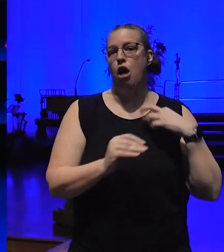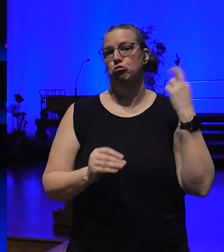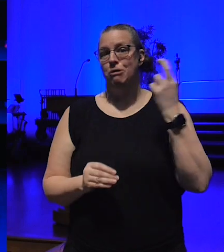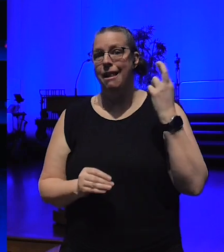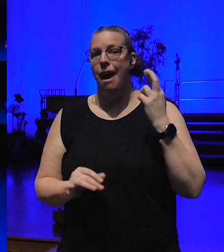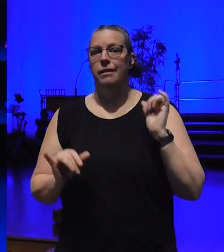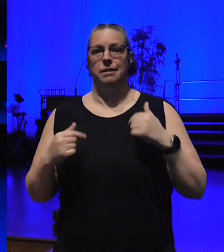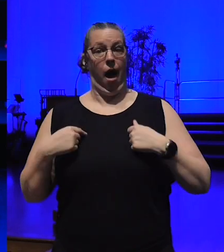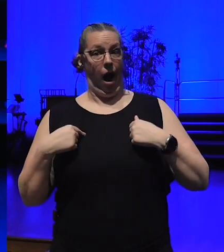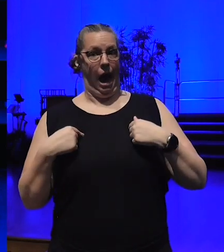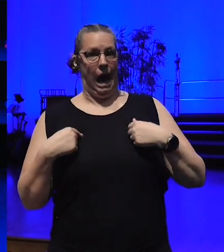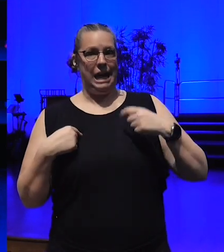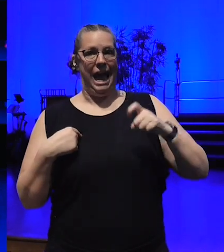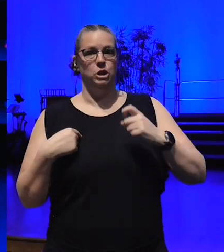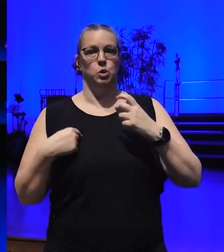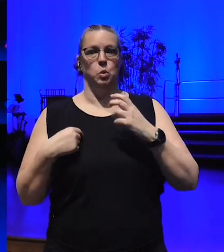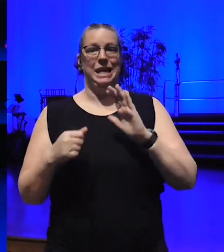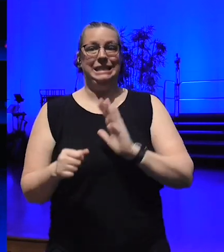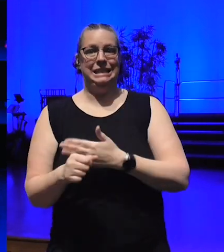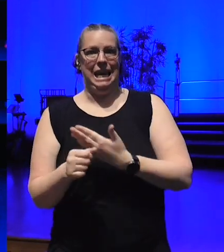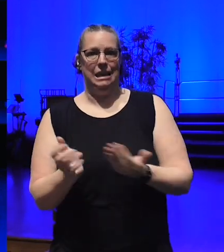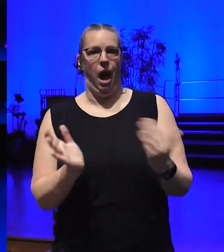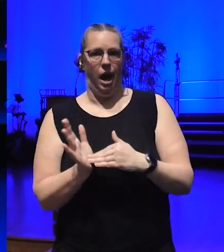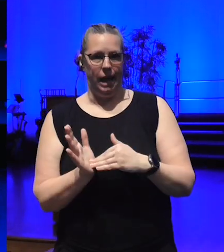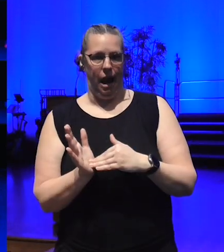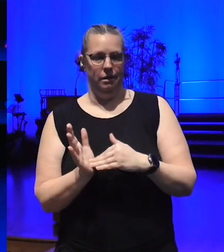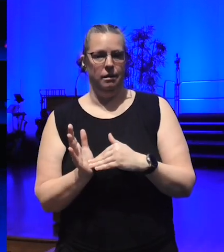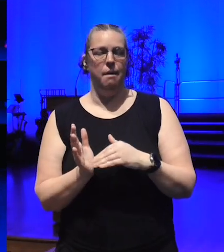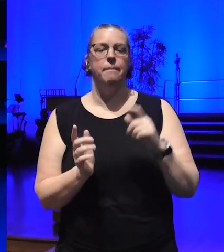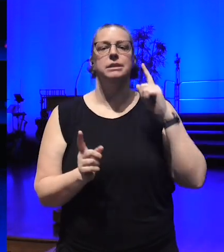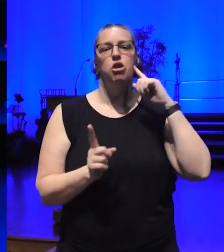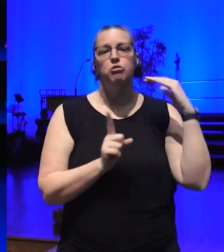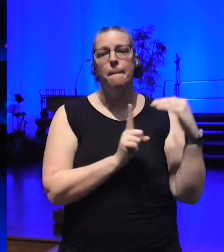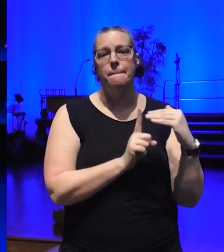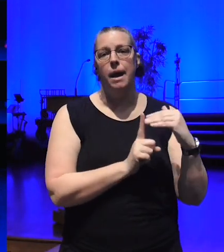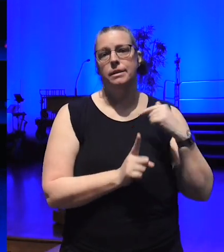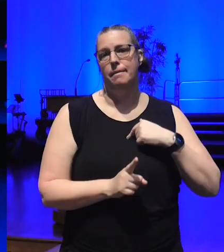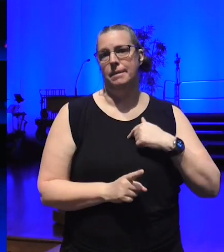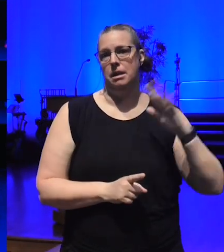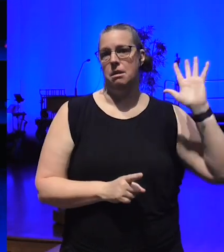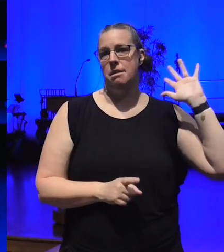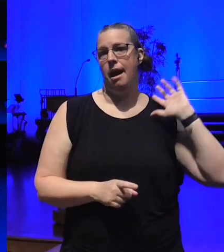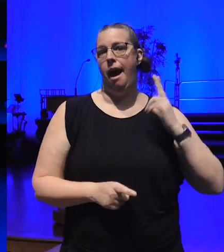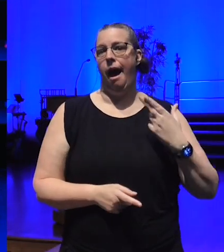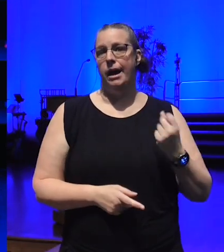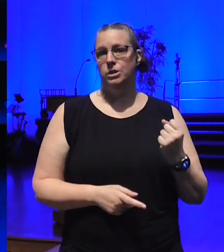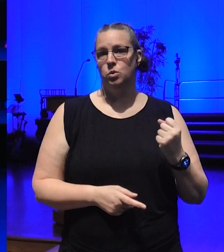be singing again because it really reminded me of a time when I was in high school in New York City